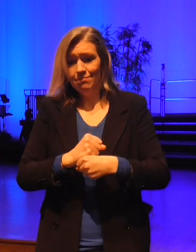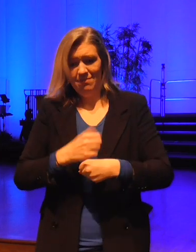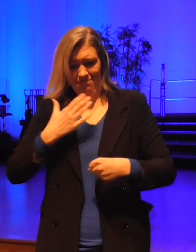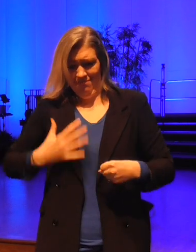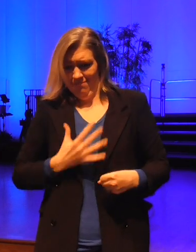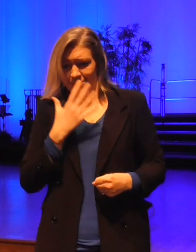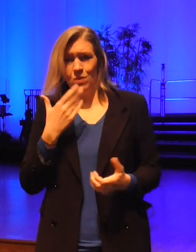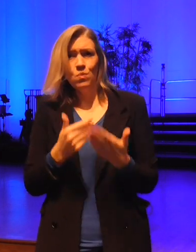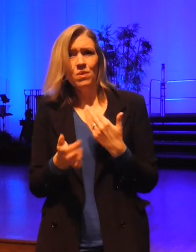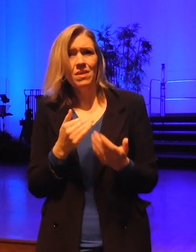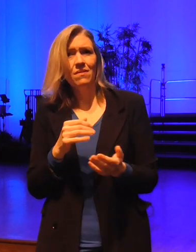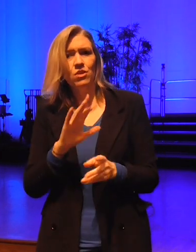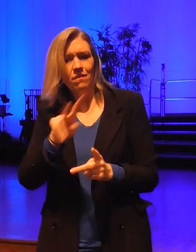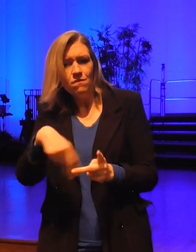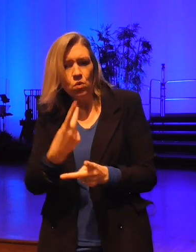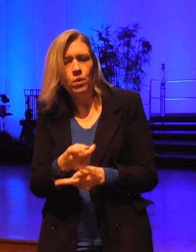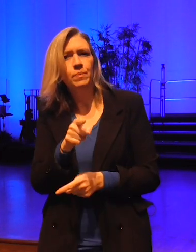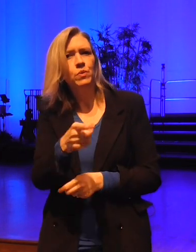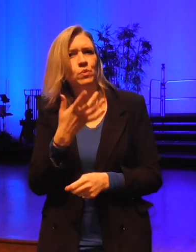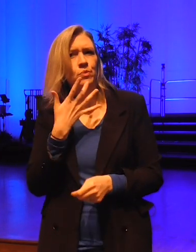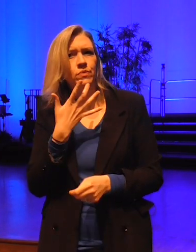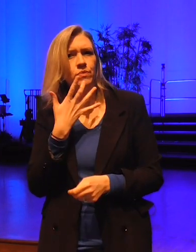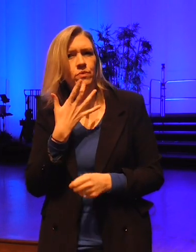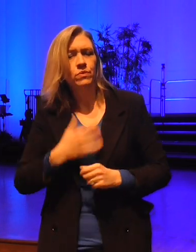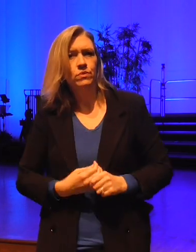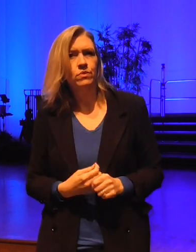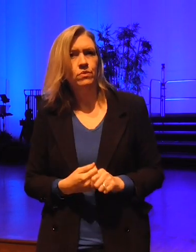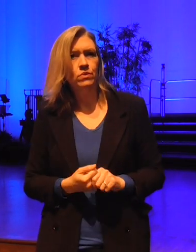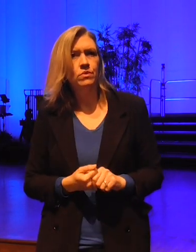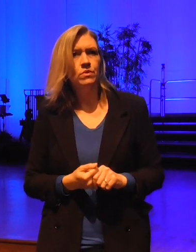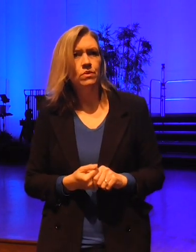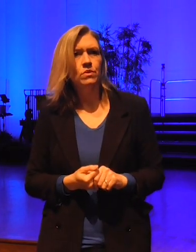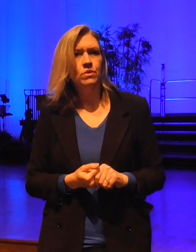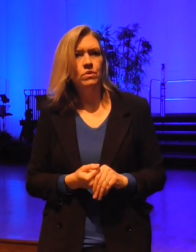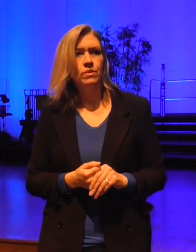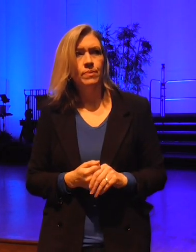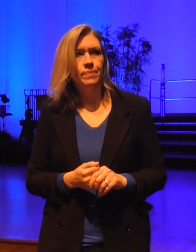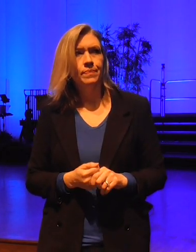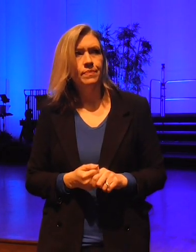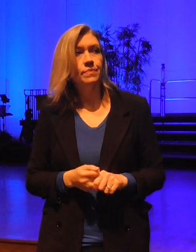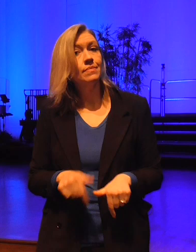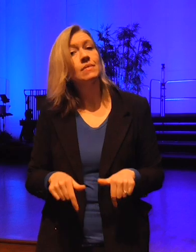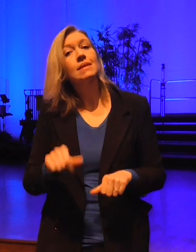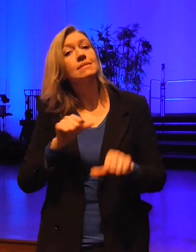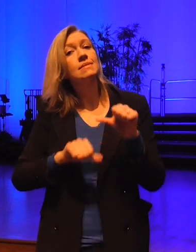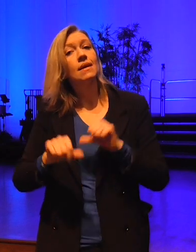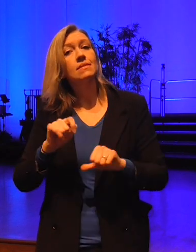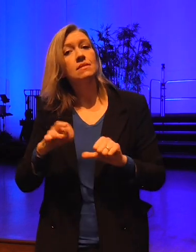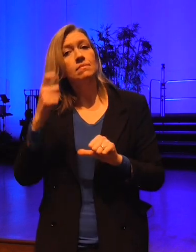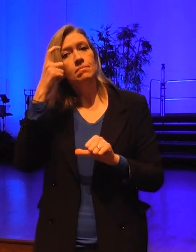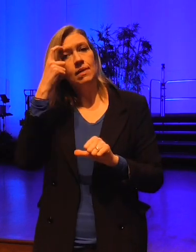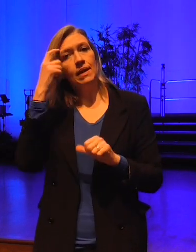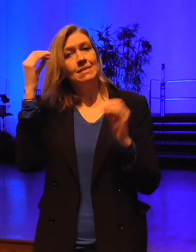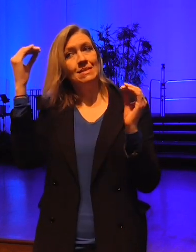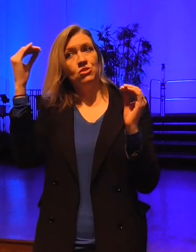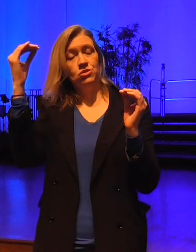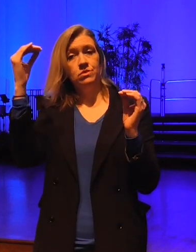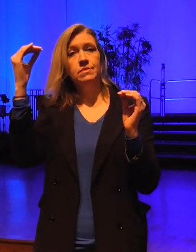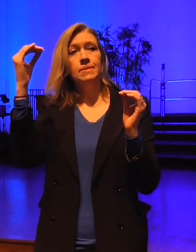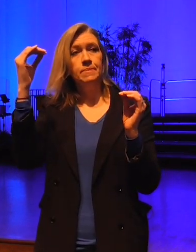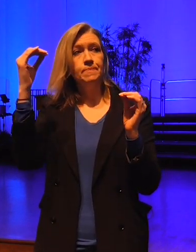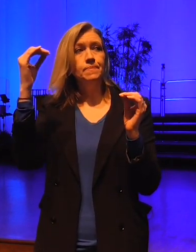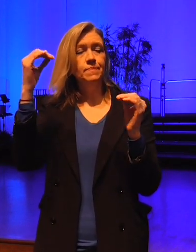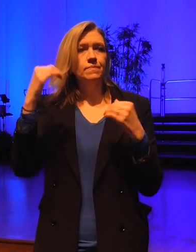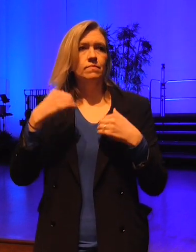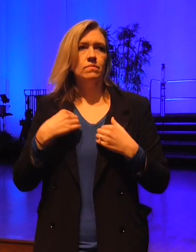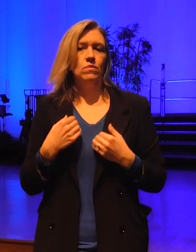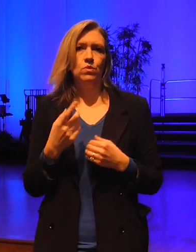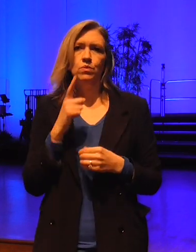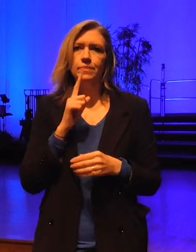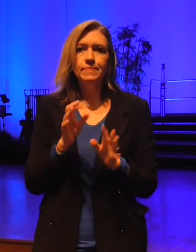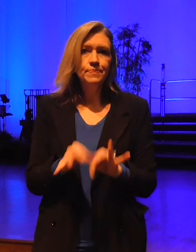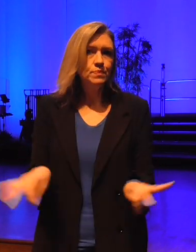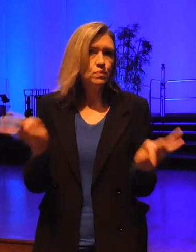you prefer in our science of Mind teaching we have a important concept that we call